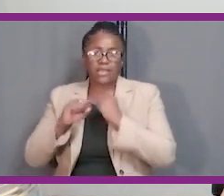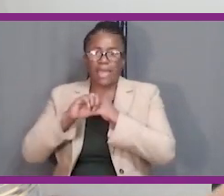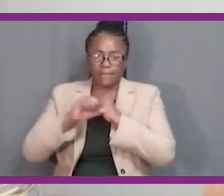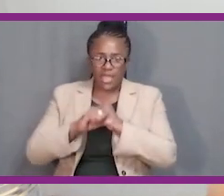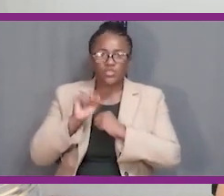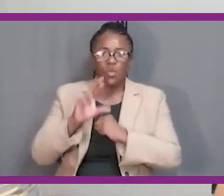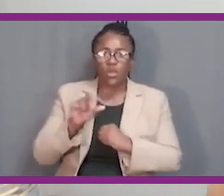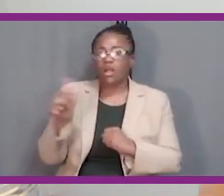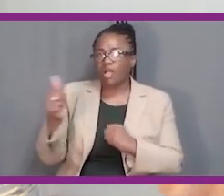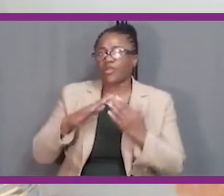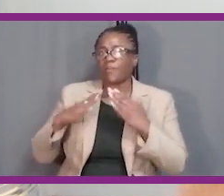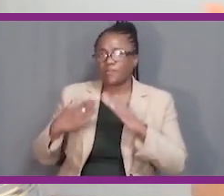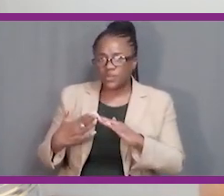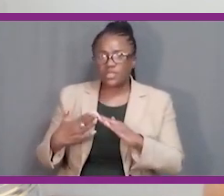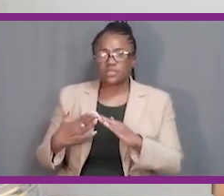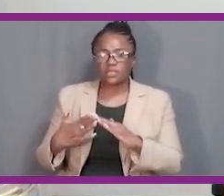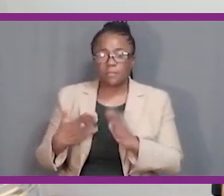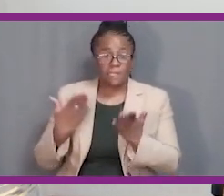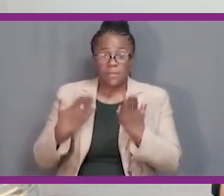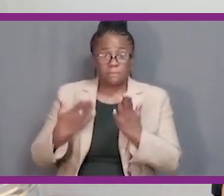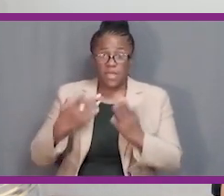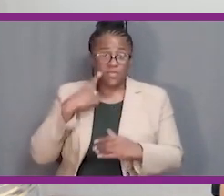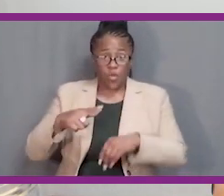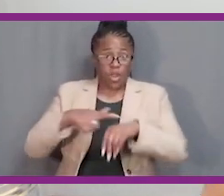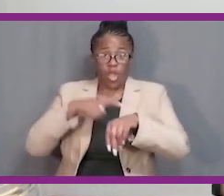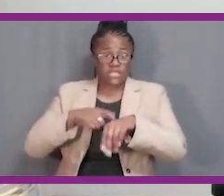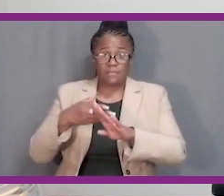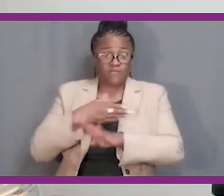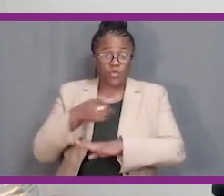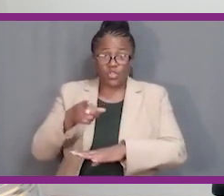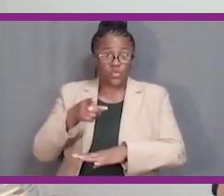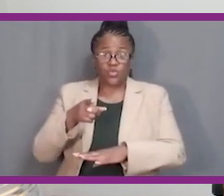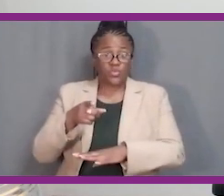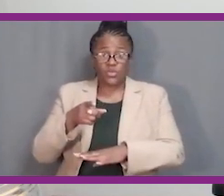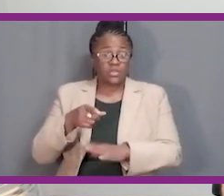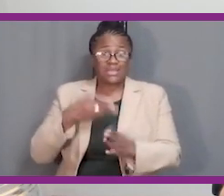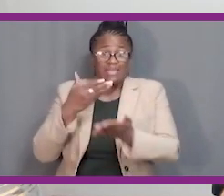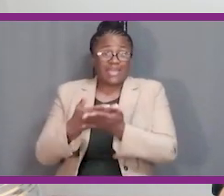to the place where you can start to have those conversations because you have to build trust.